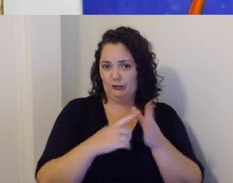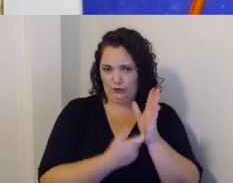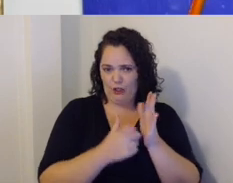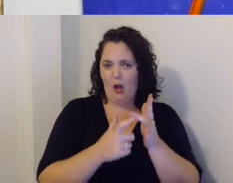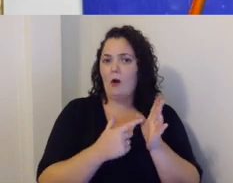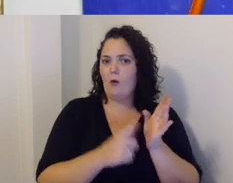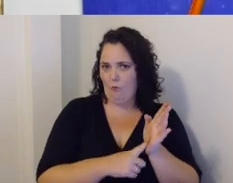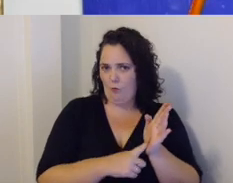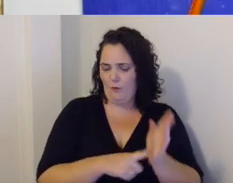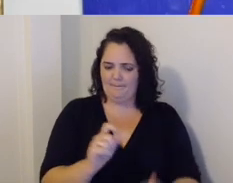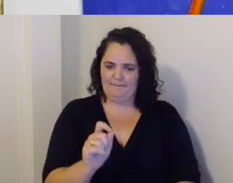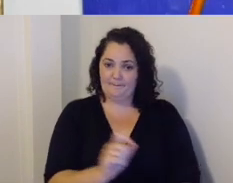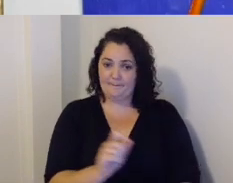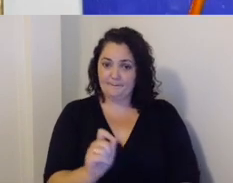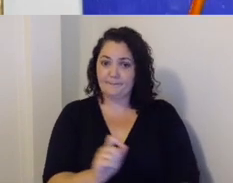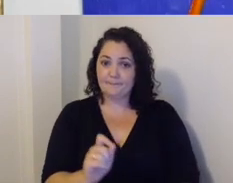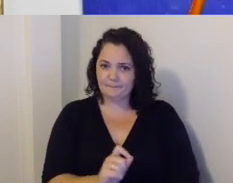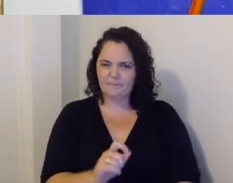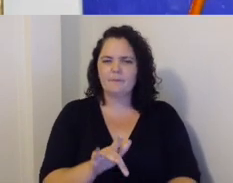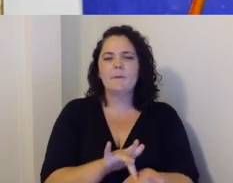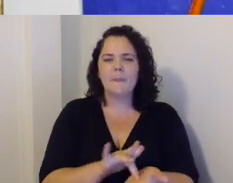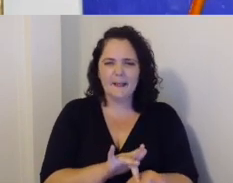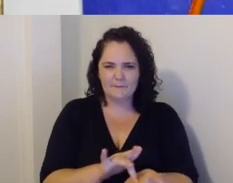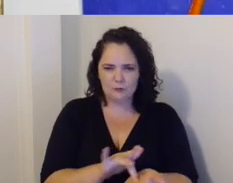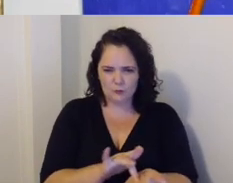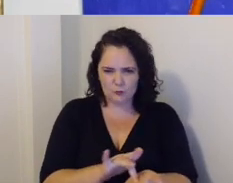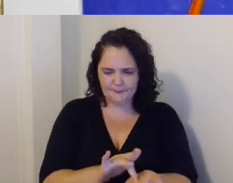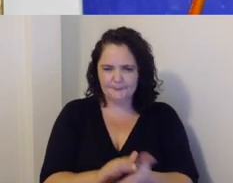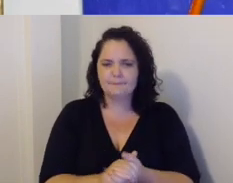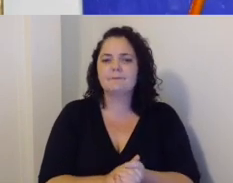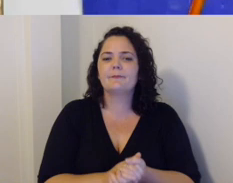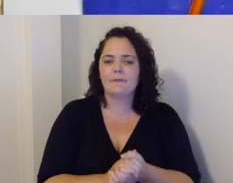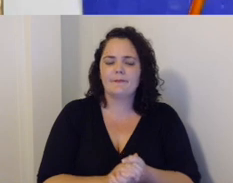in the middle of my uh board and then I'll just make sure I have all of the powder off my fingers